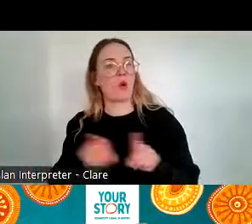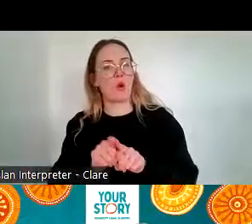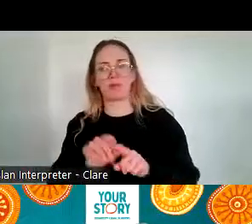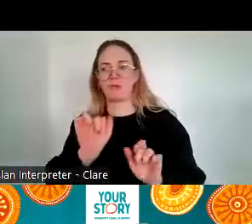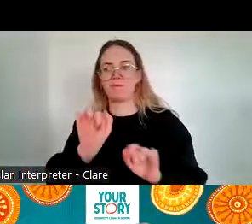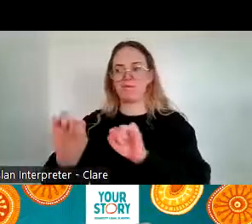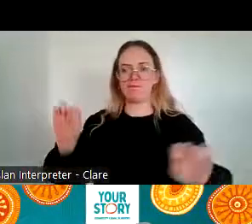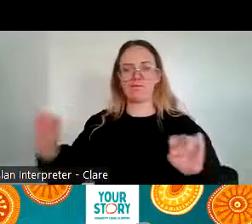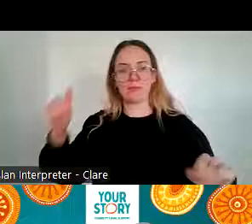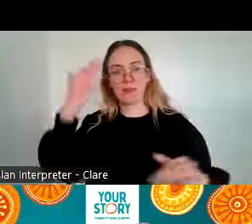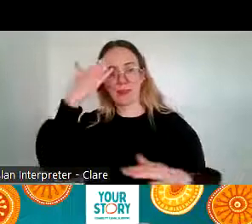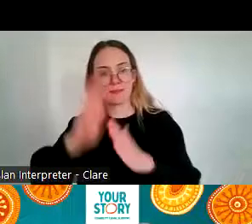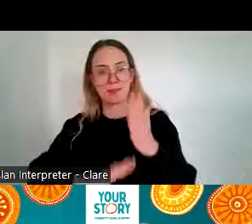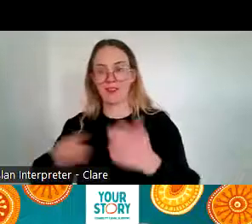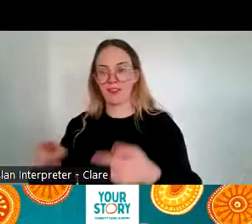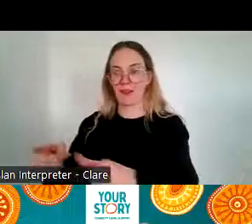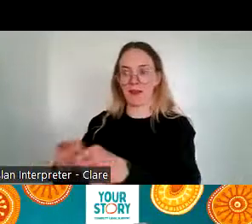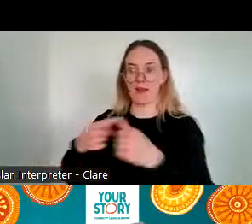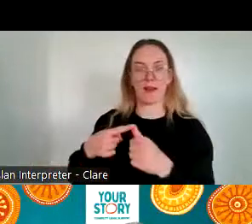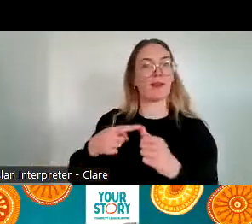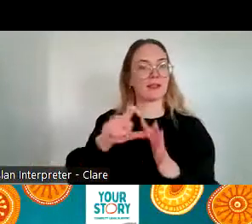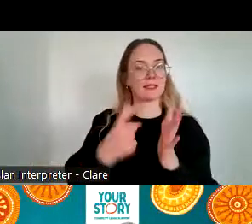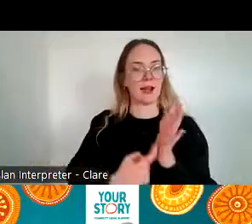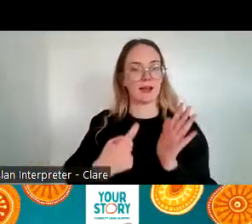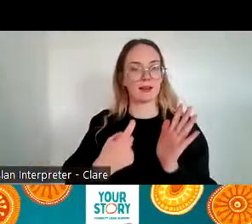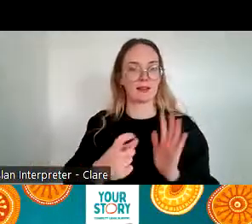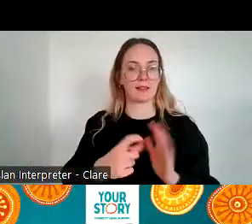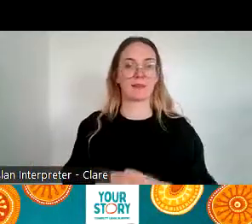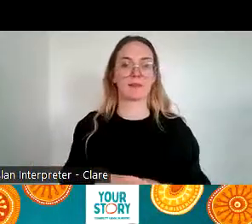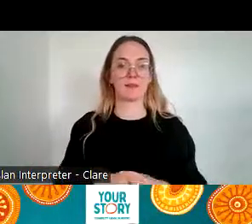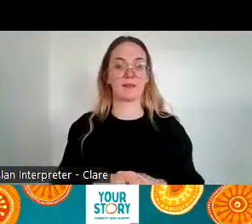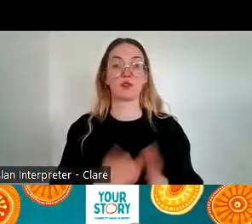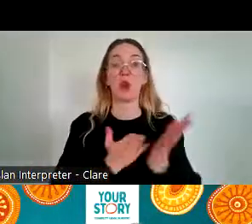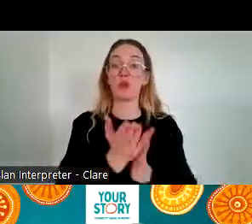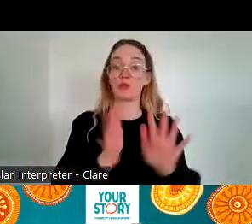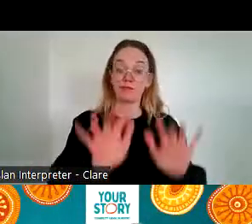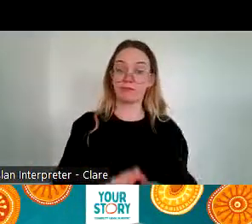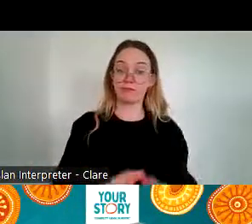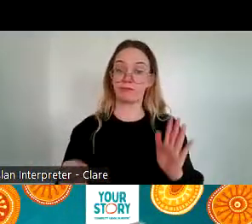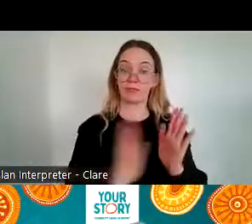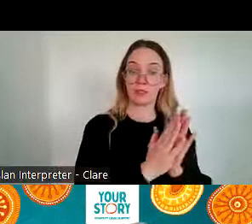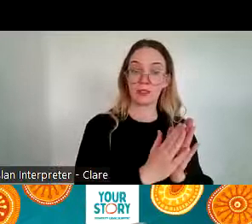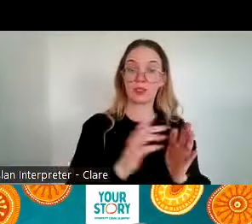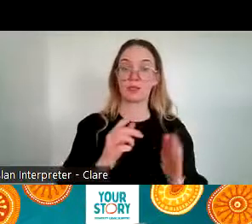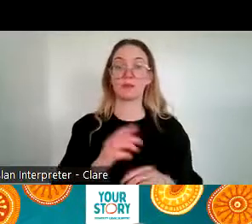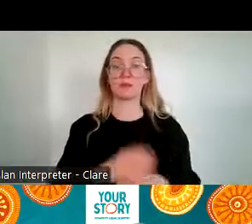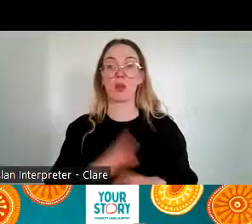people tell the Royal Commission about through submissions, private sessions and other forums.